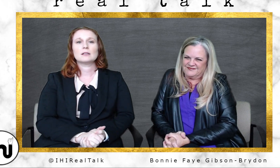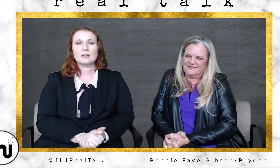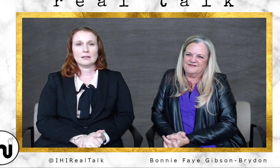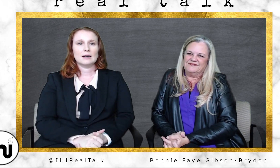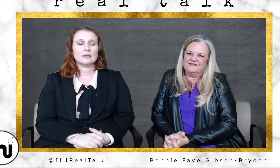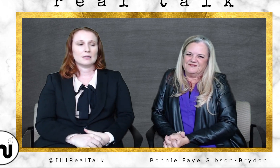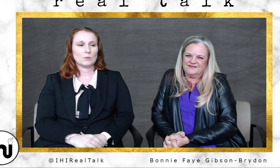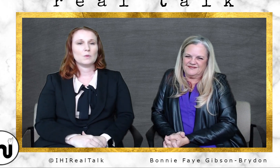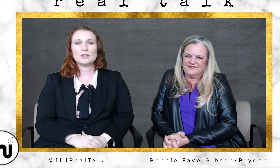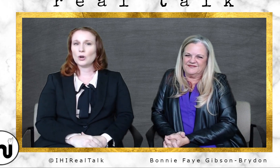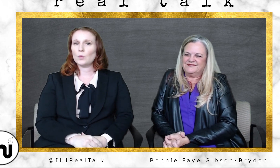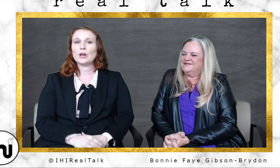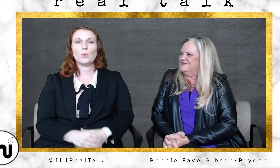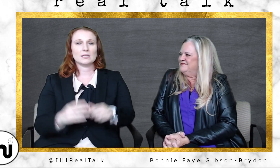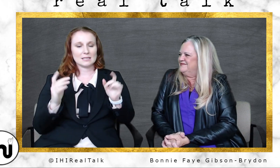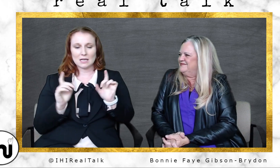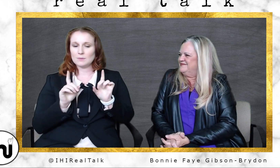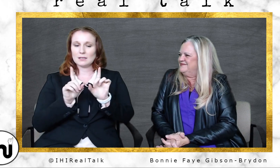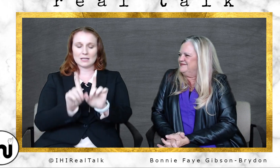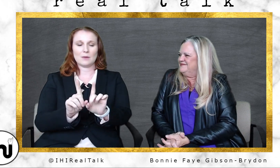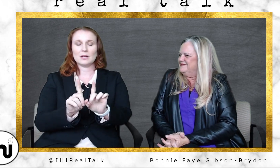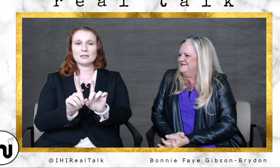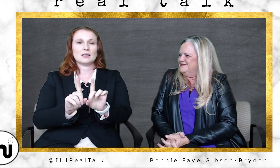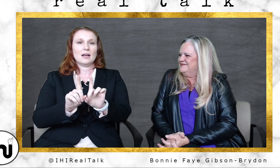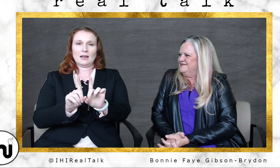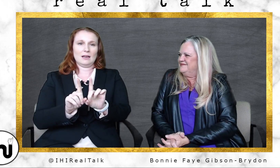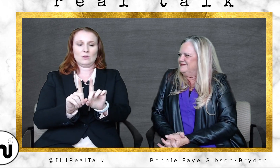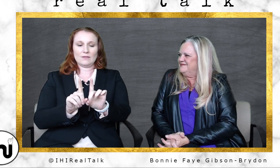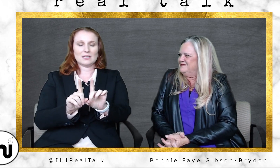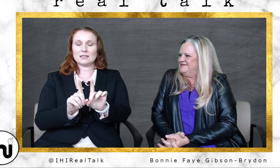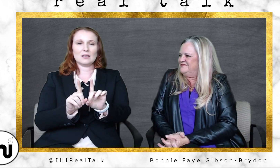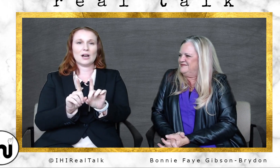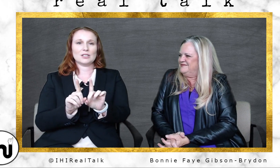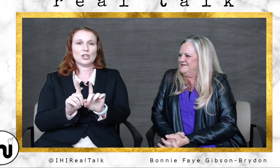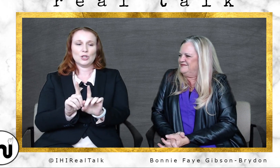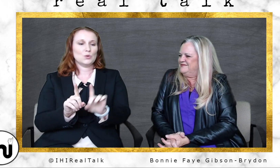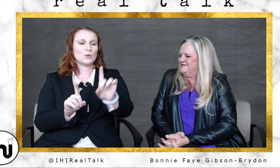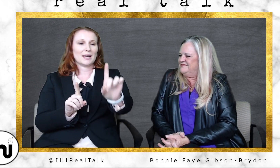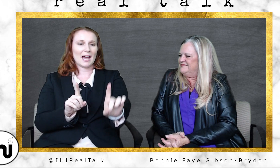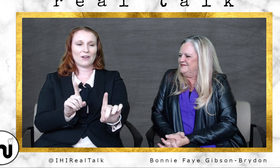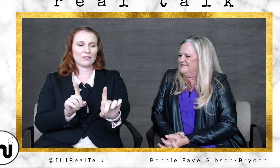These are, when we go into team assignments, and this is not you doing half of the